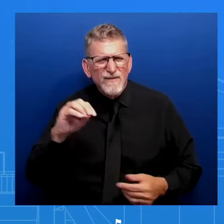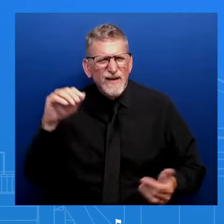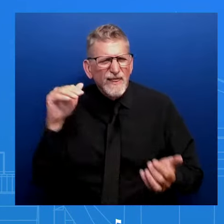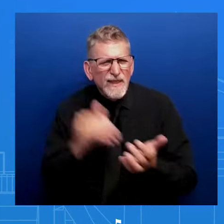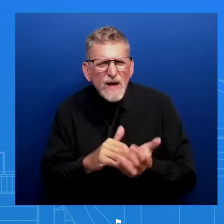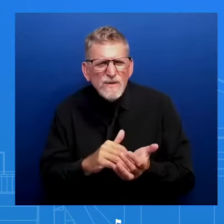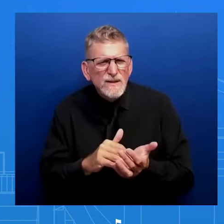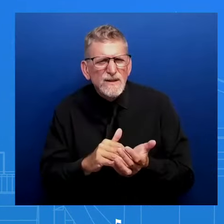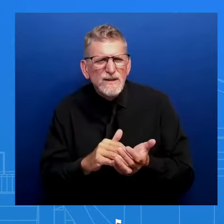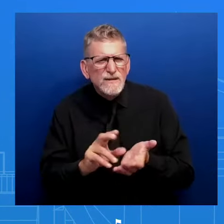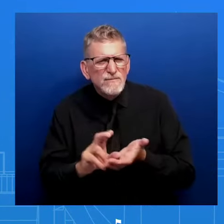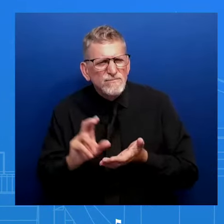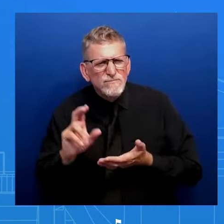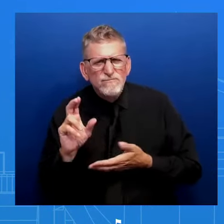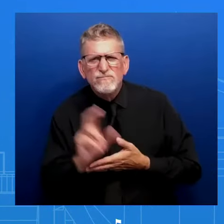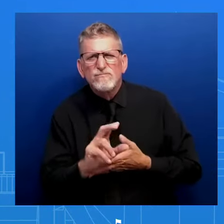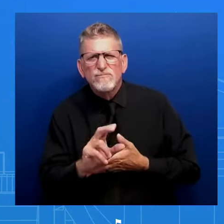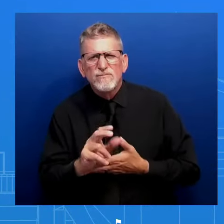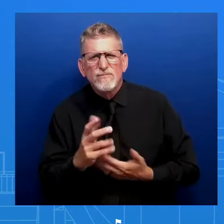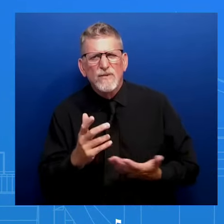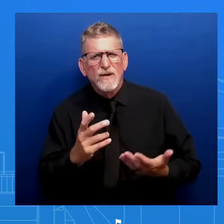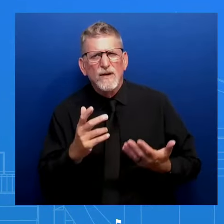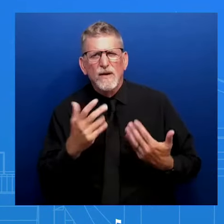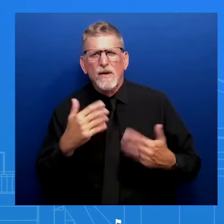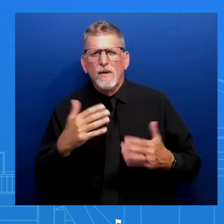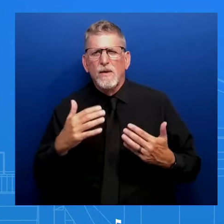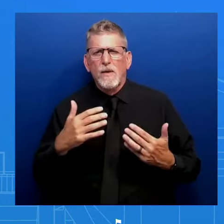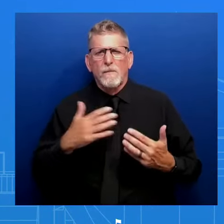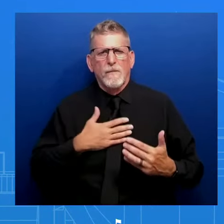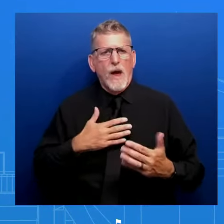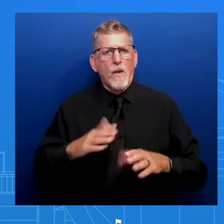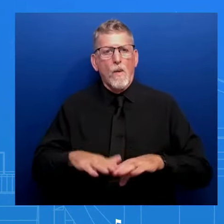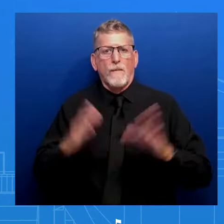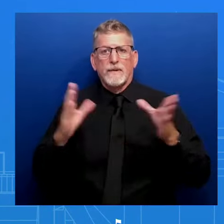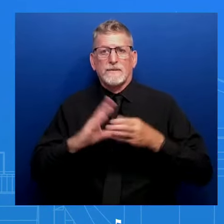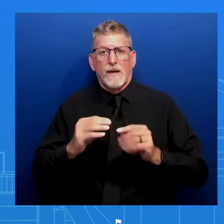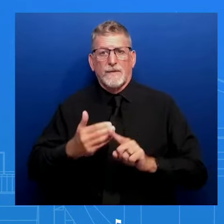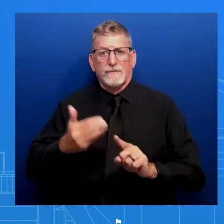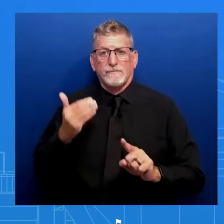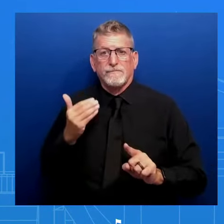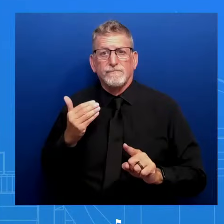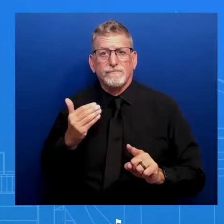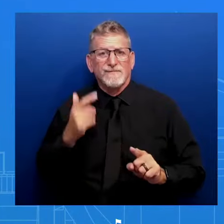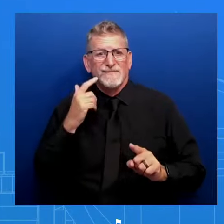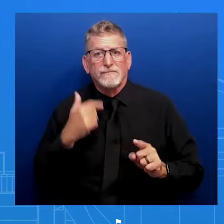in my opening statement, you can -- there is an awful lot of things to talk about with the Prime Minister. The President is looking forward to that.